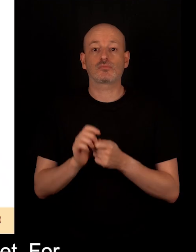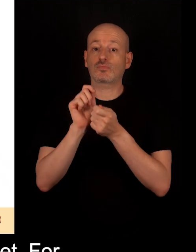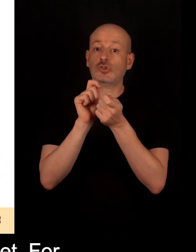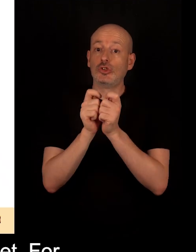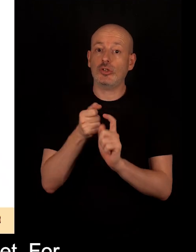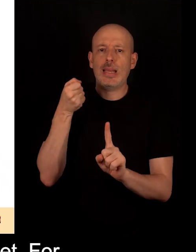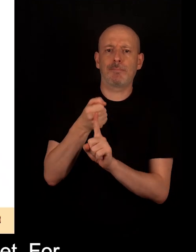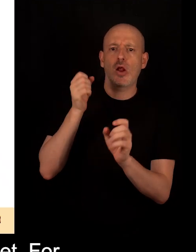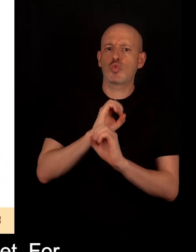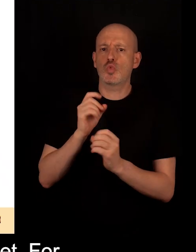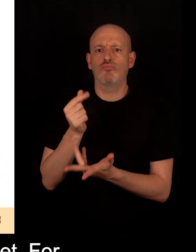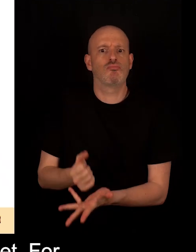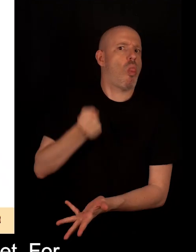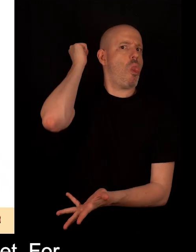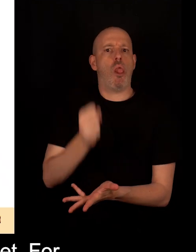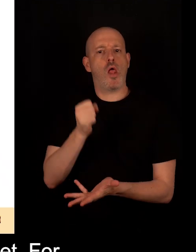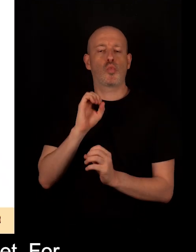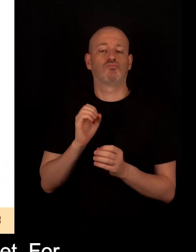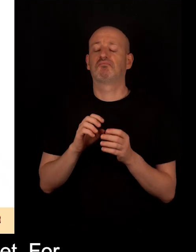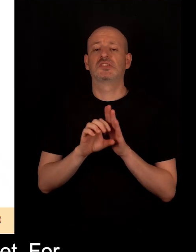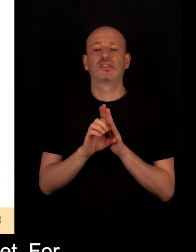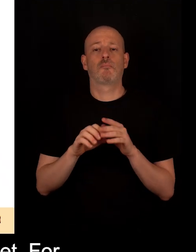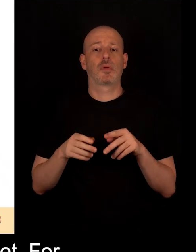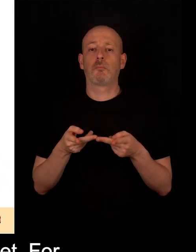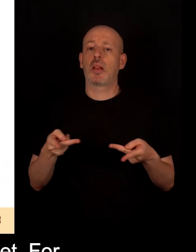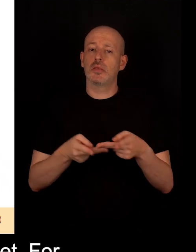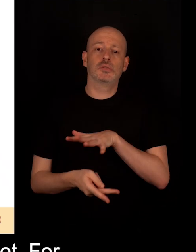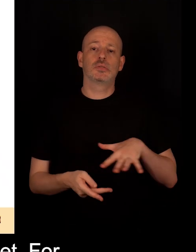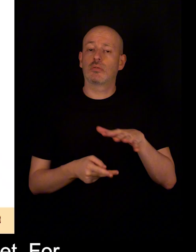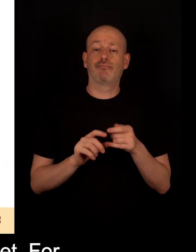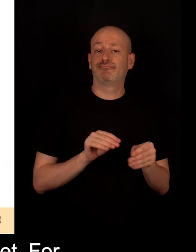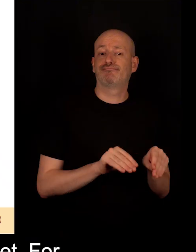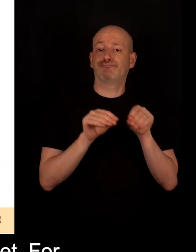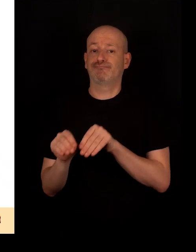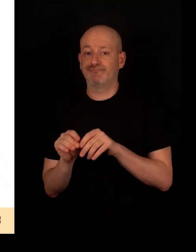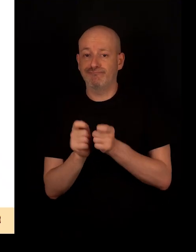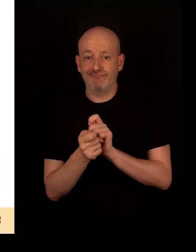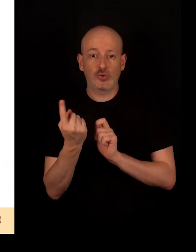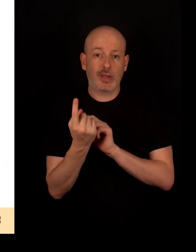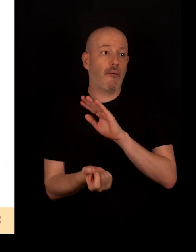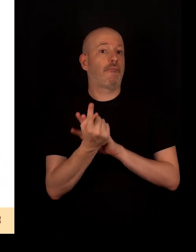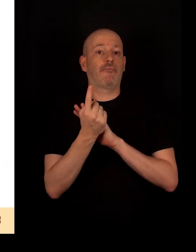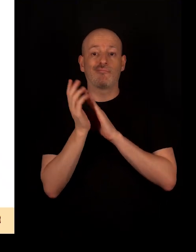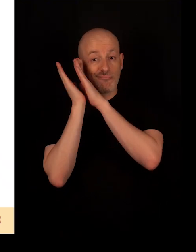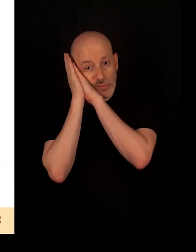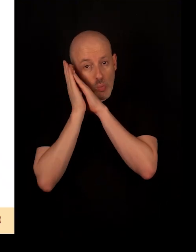Changes that do not have impact on your budget. For instance, if you change the location, if something comes up with the accommodation